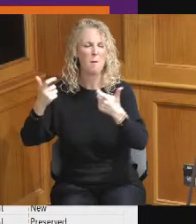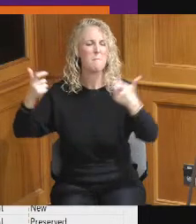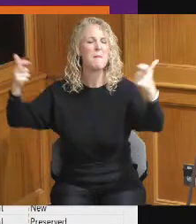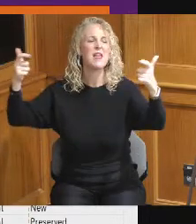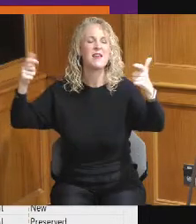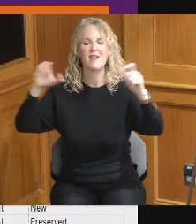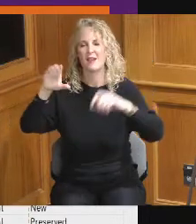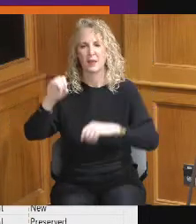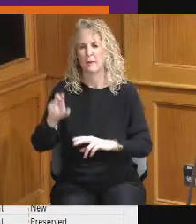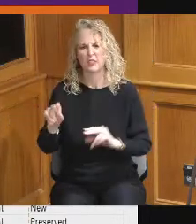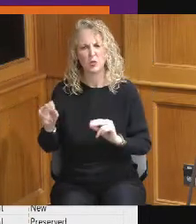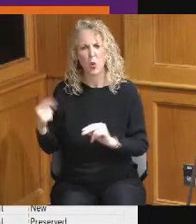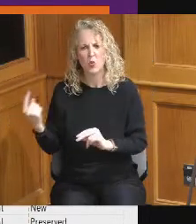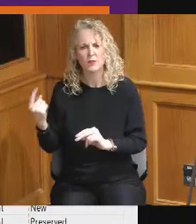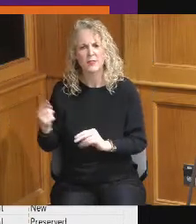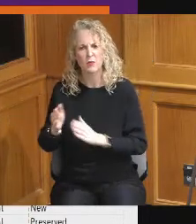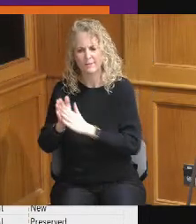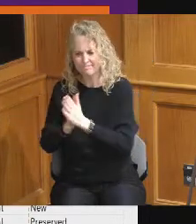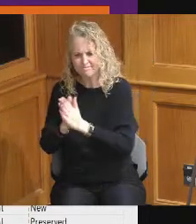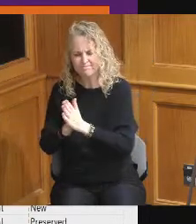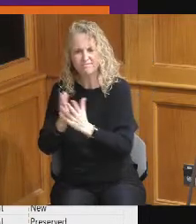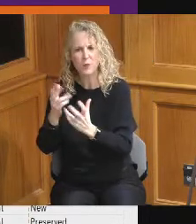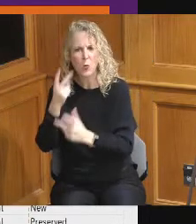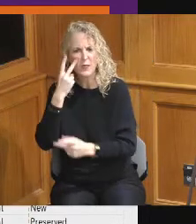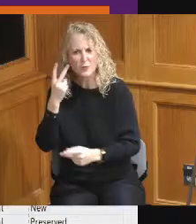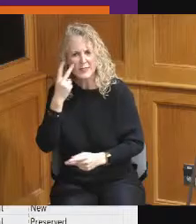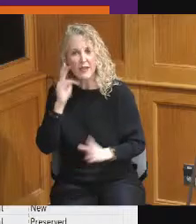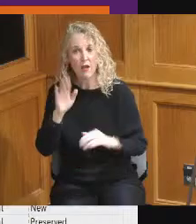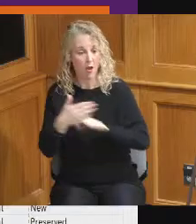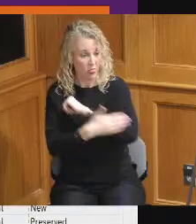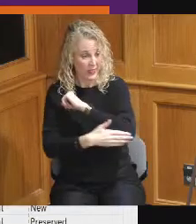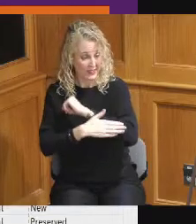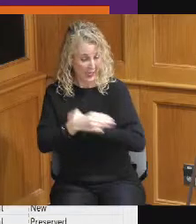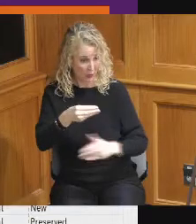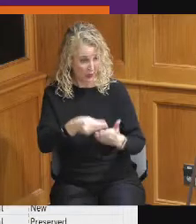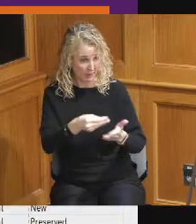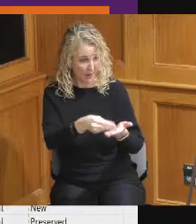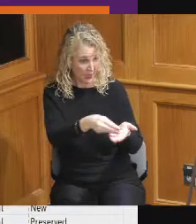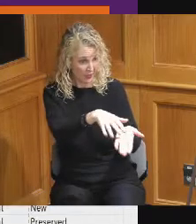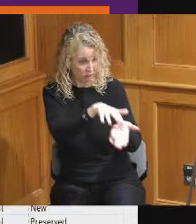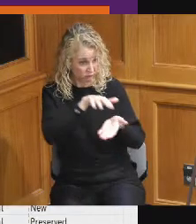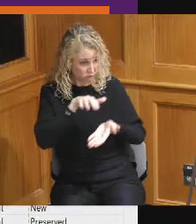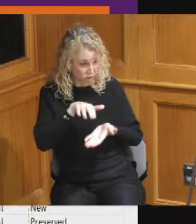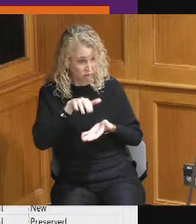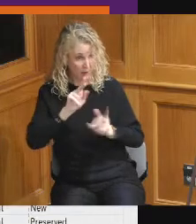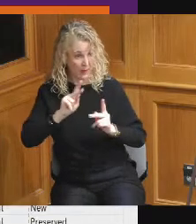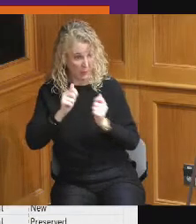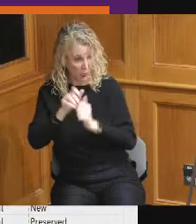wanting to do this who saw that the county had committed funding to disabled residents housing